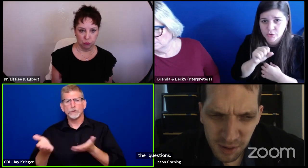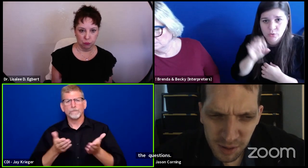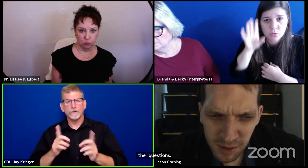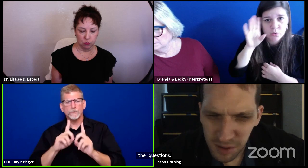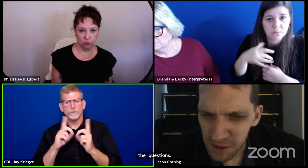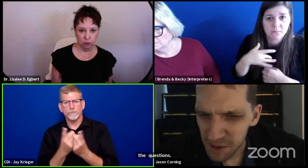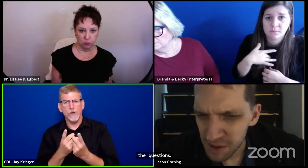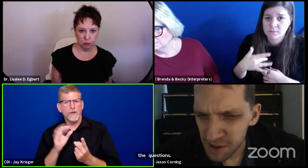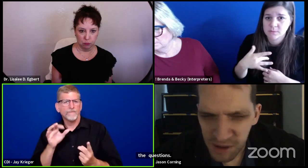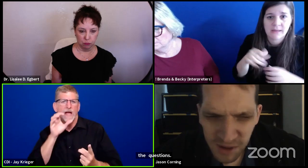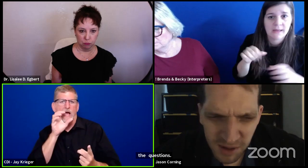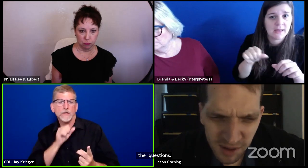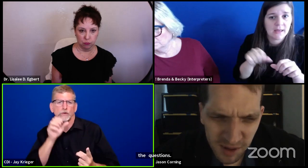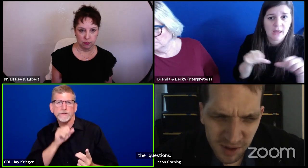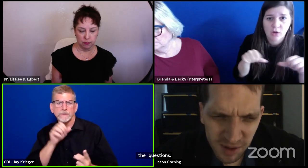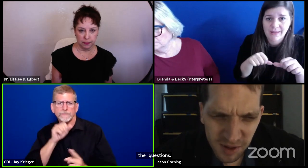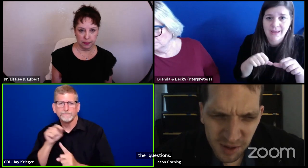area agencies on aging.